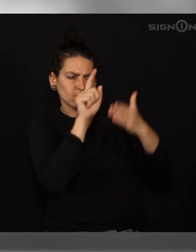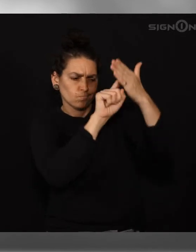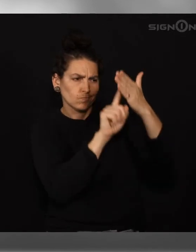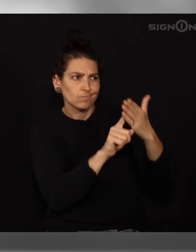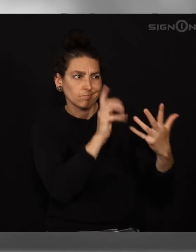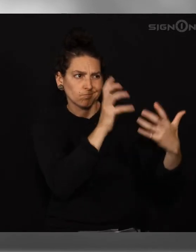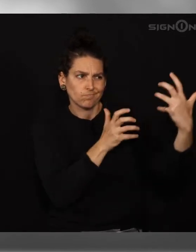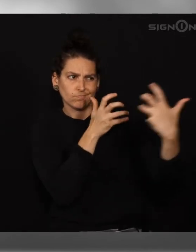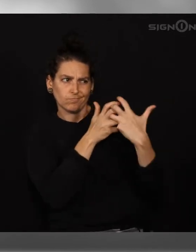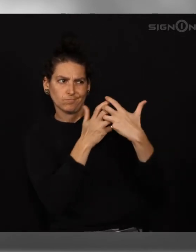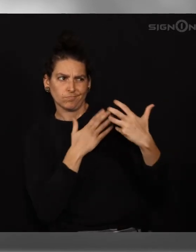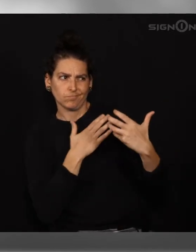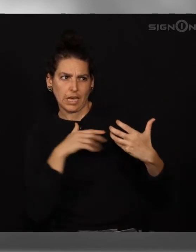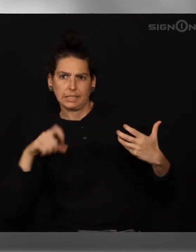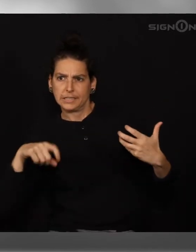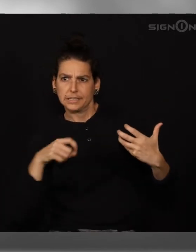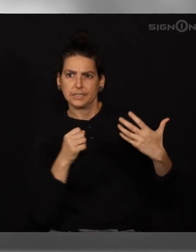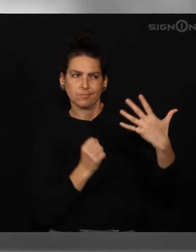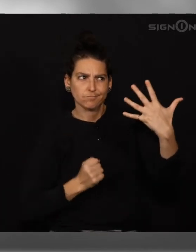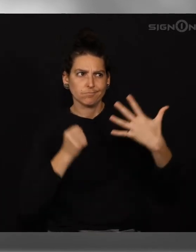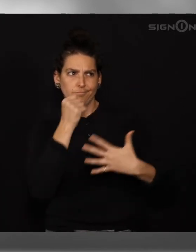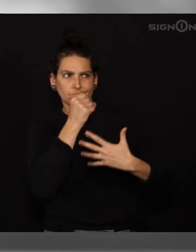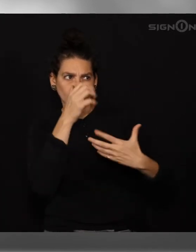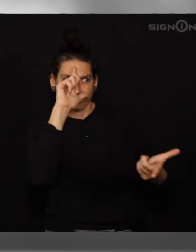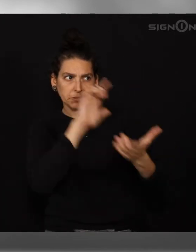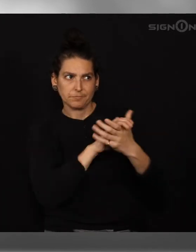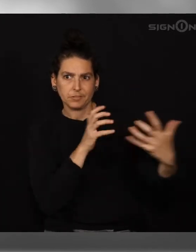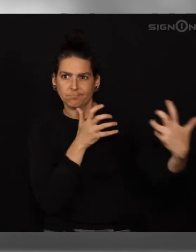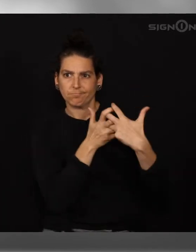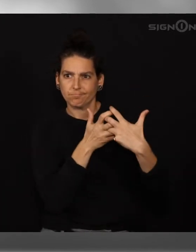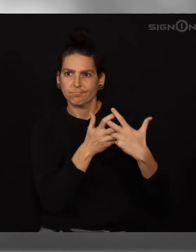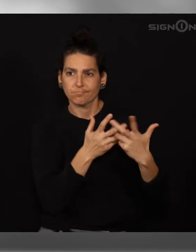in what you believe and want to see in our communities in Georgia and in our country.